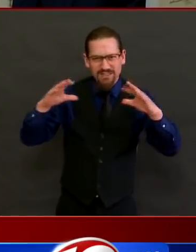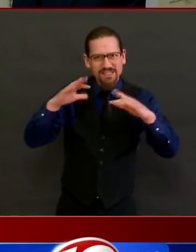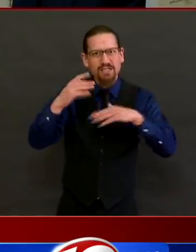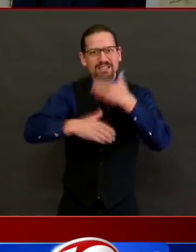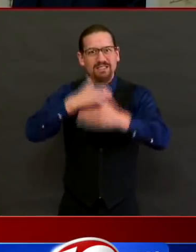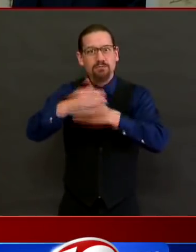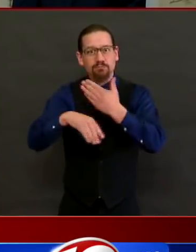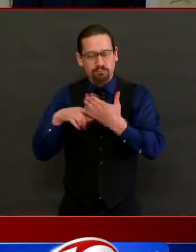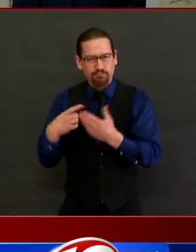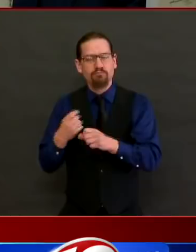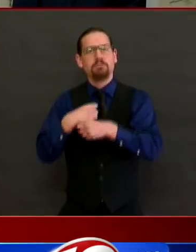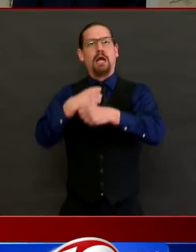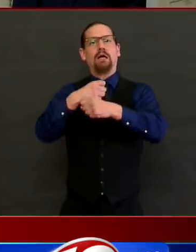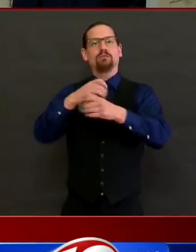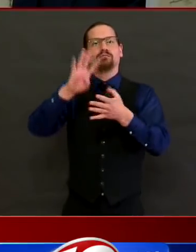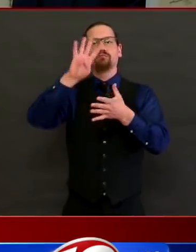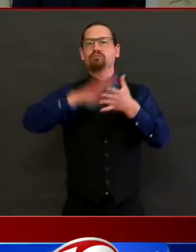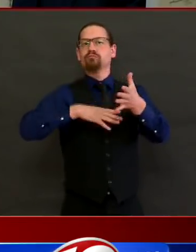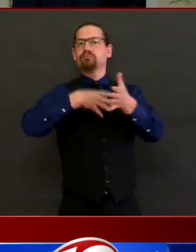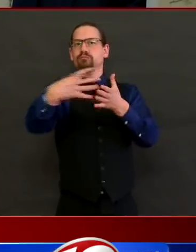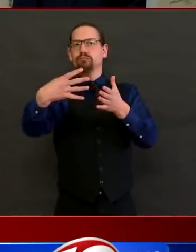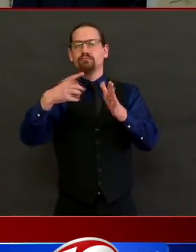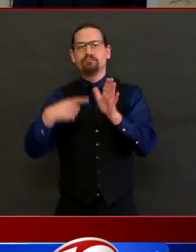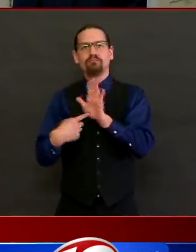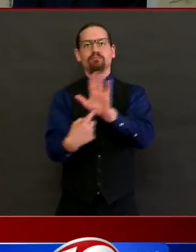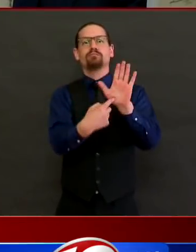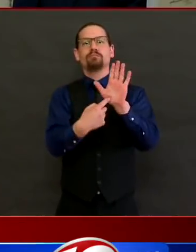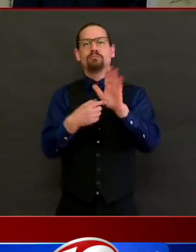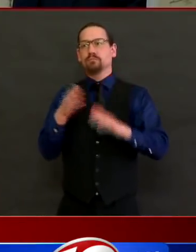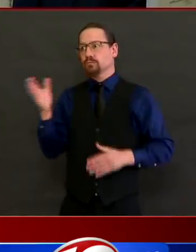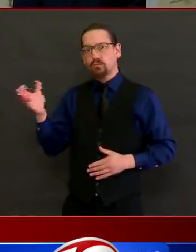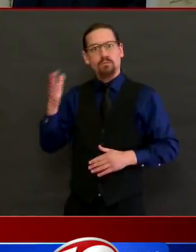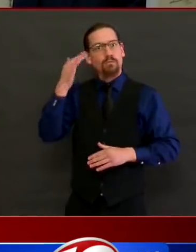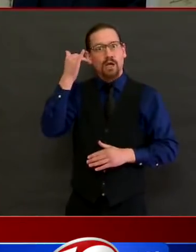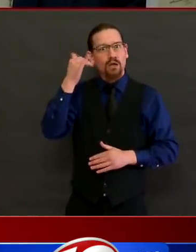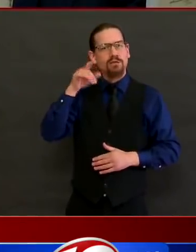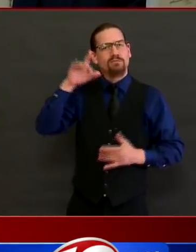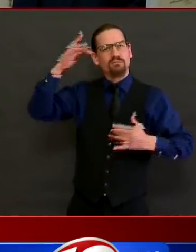AT THIS TIME. IT IS A COMBINATION OF WHAT WE